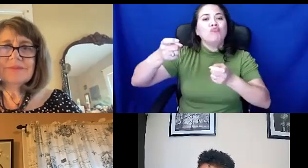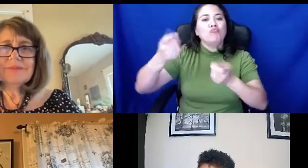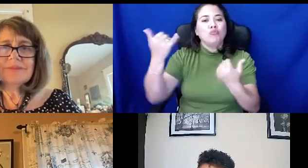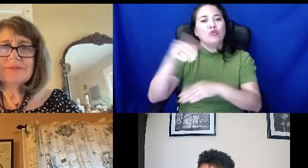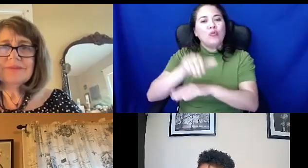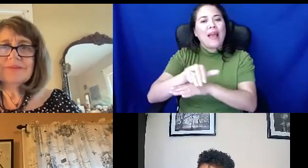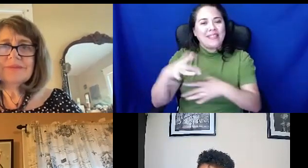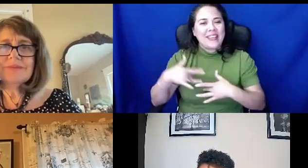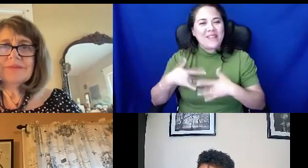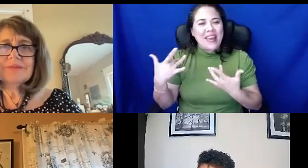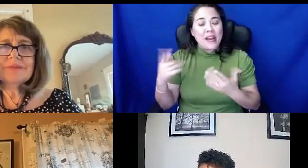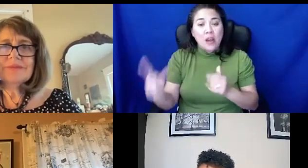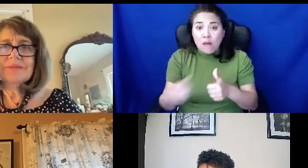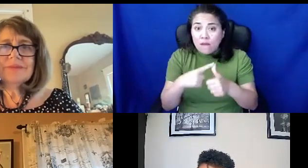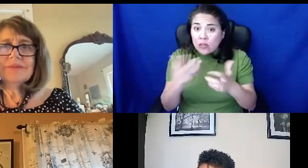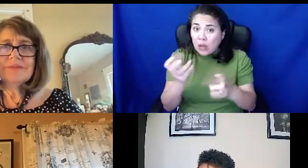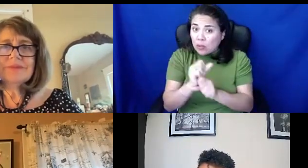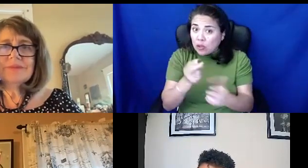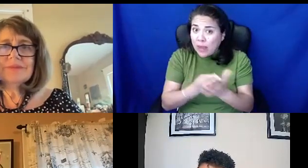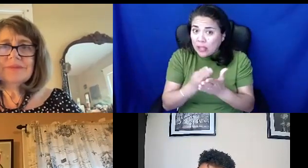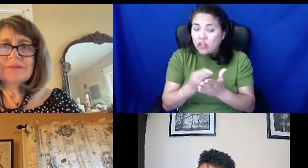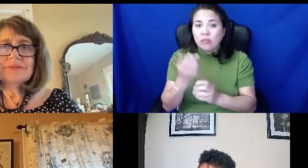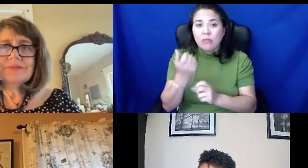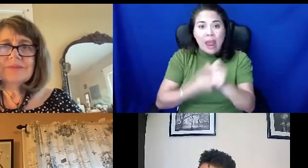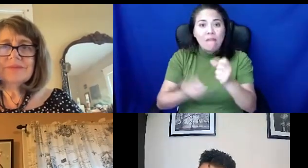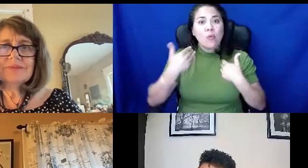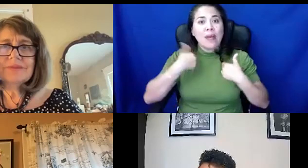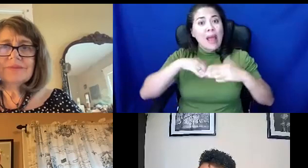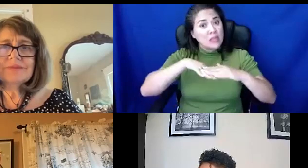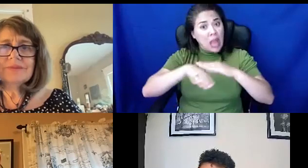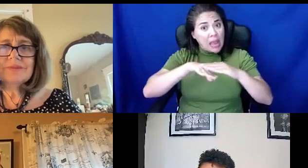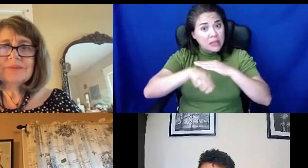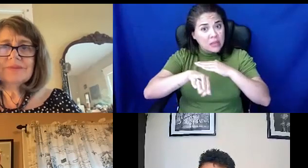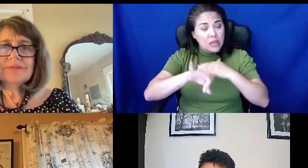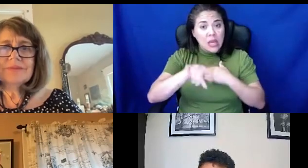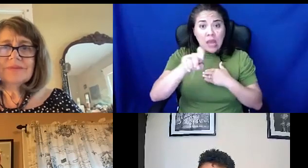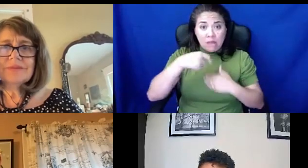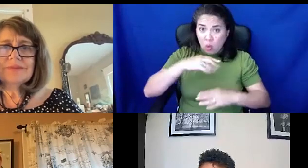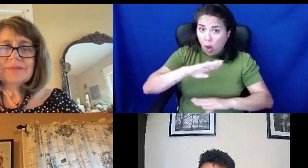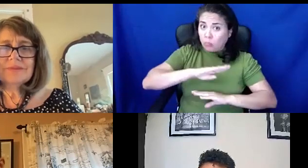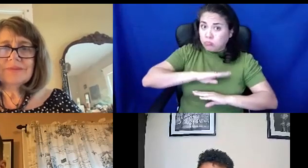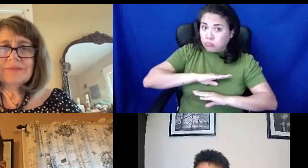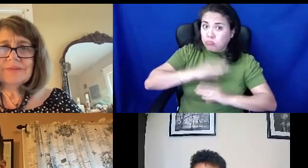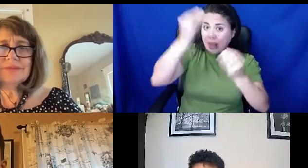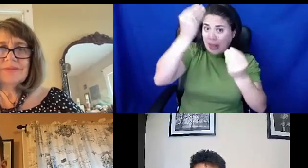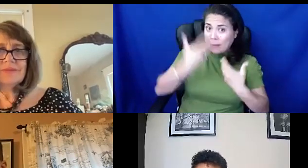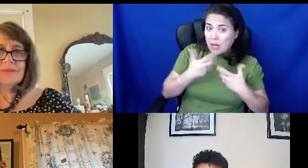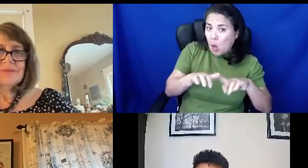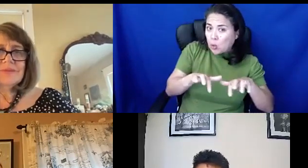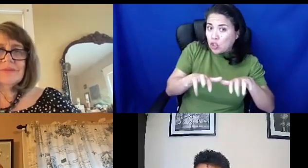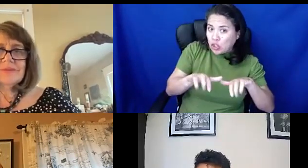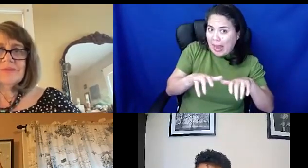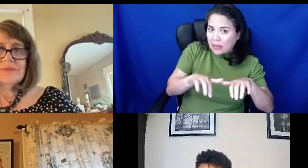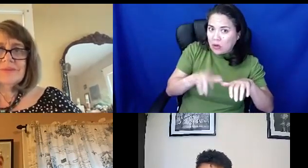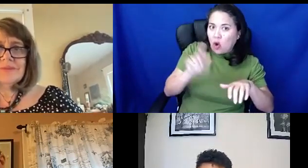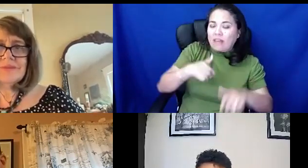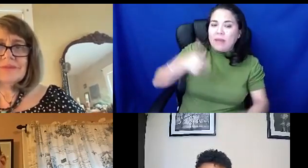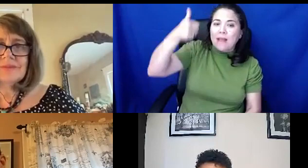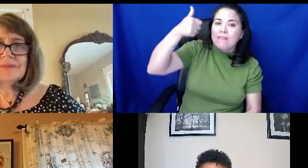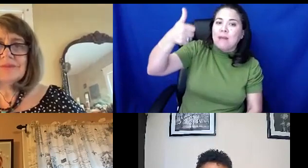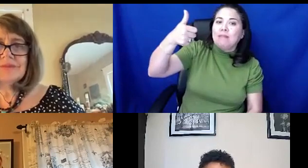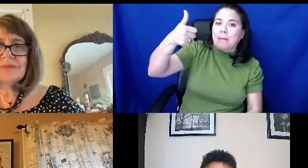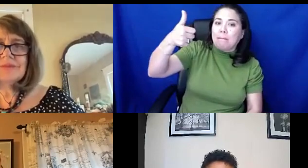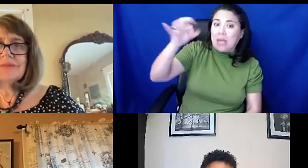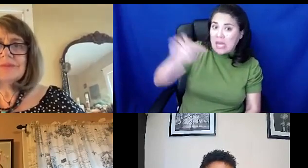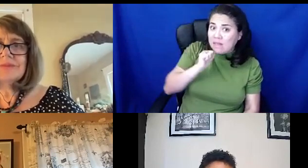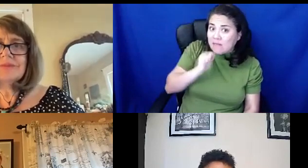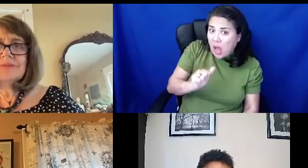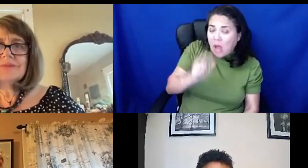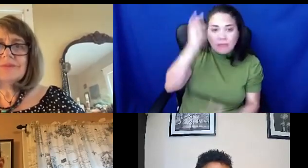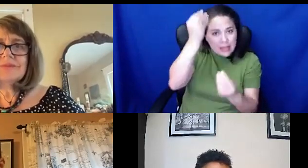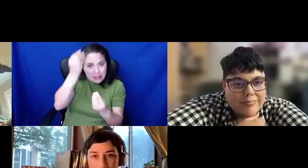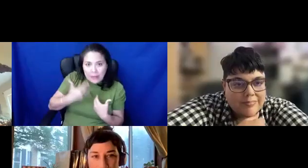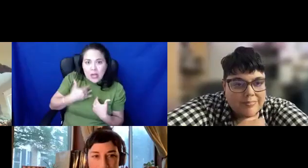Tonya Suther: First, I want to make sure the event is accessible for you, if your needs are being met, please let me know in the chat or give me a thumbs up, if not, please let us know how we can assist.